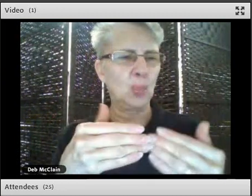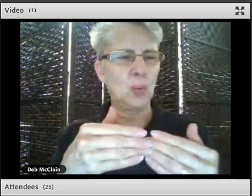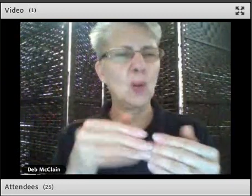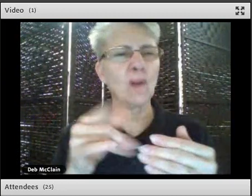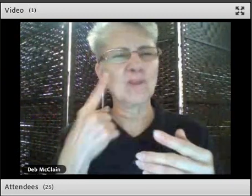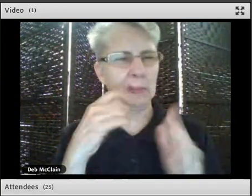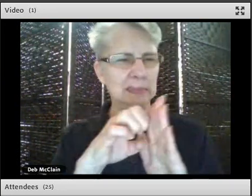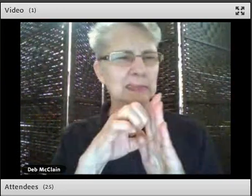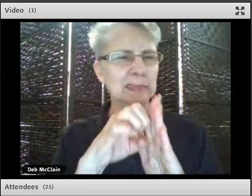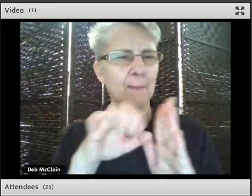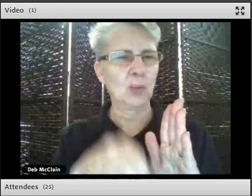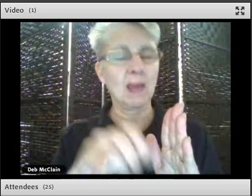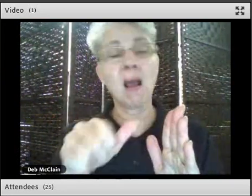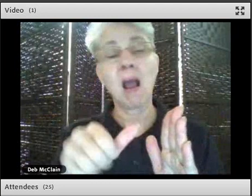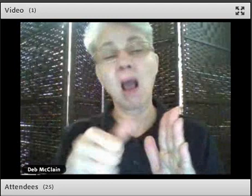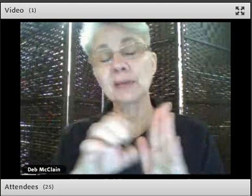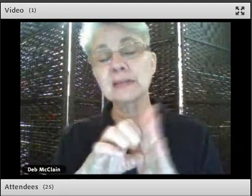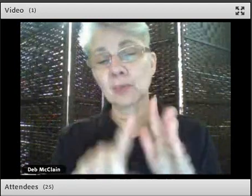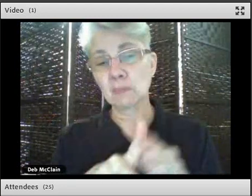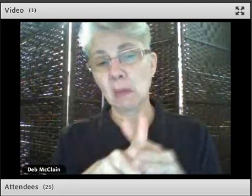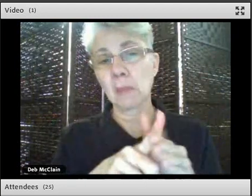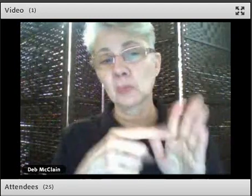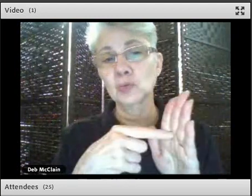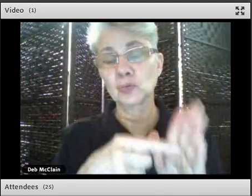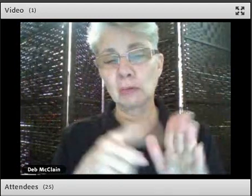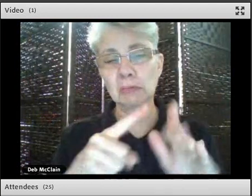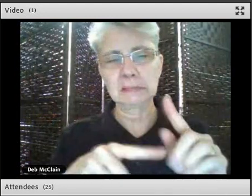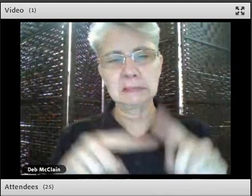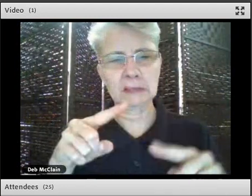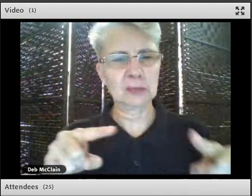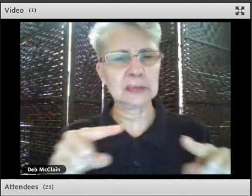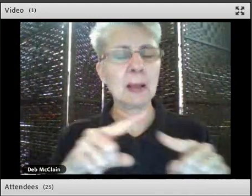but the primary one will be "Harry Potter and the Half-Blood Prince."